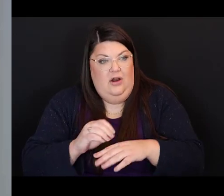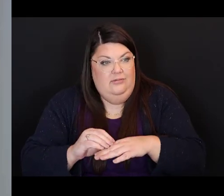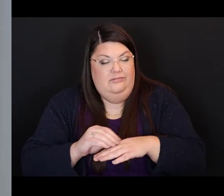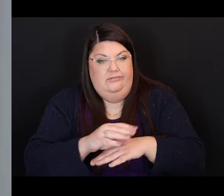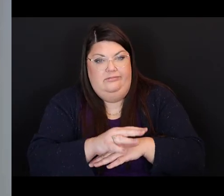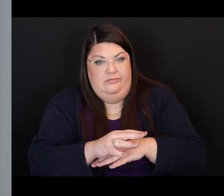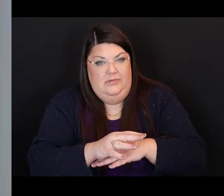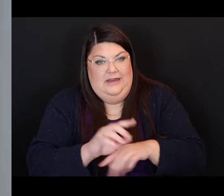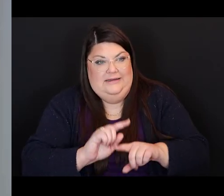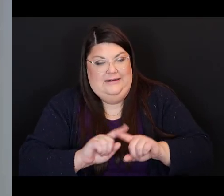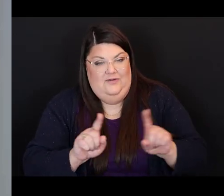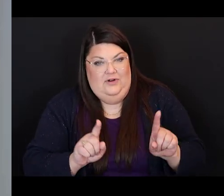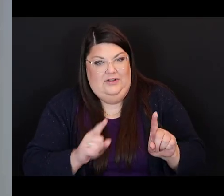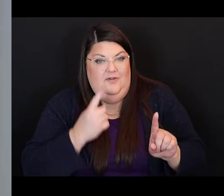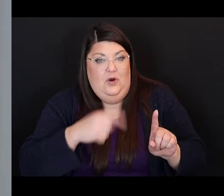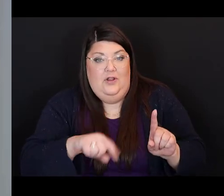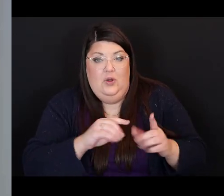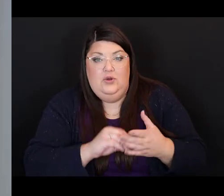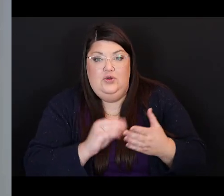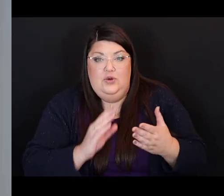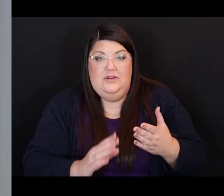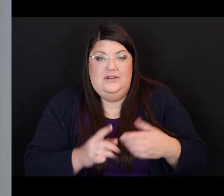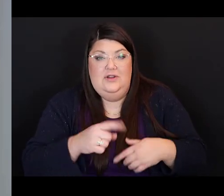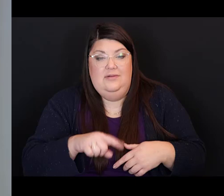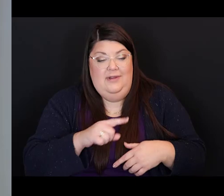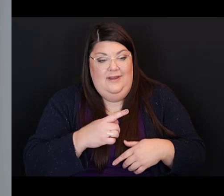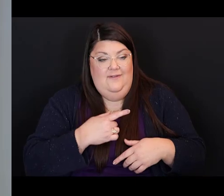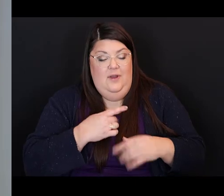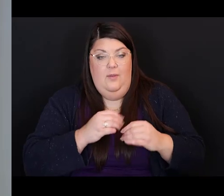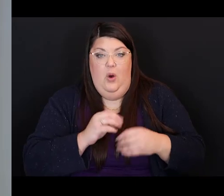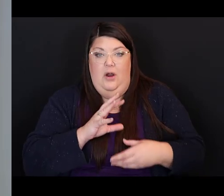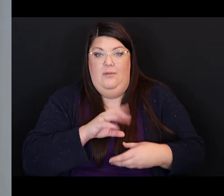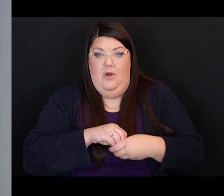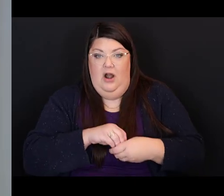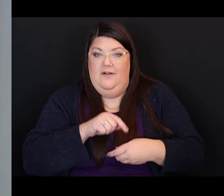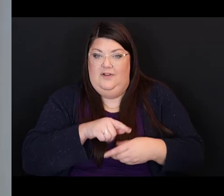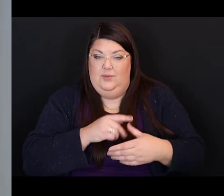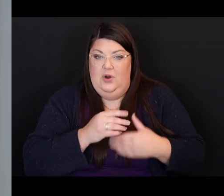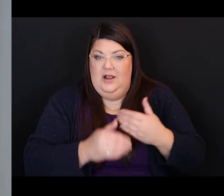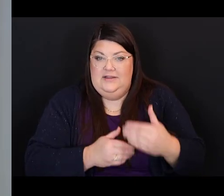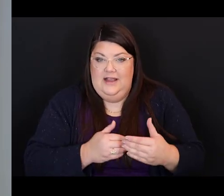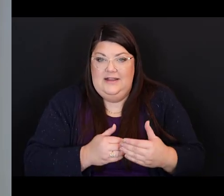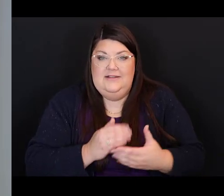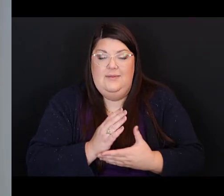for how they're working with students. That students are feeling more part of the process,